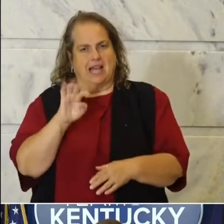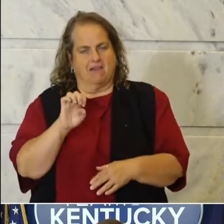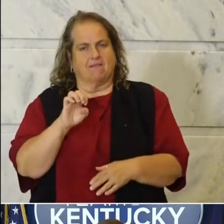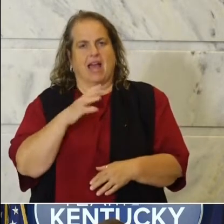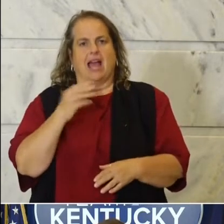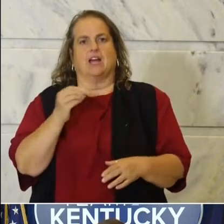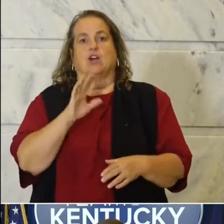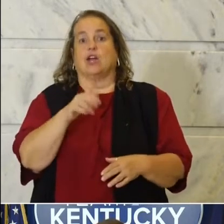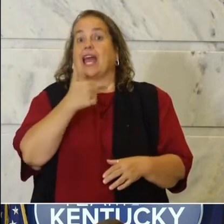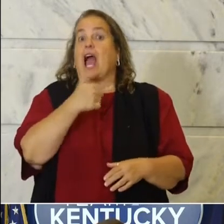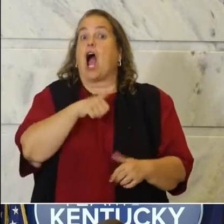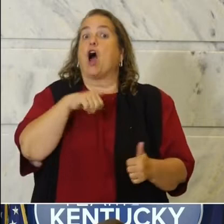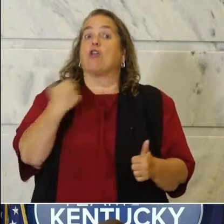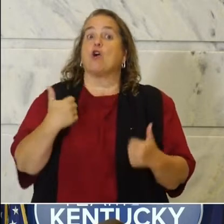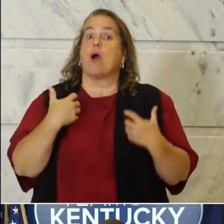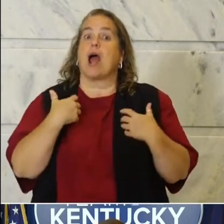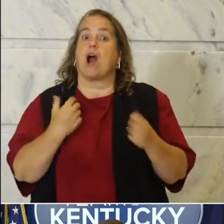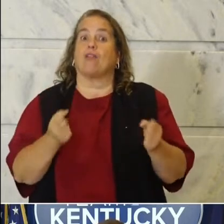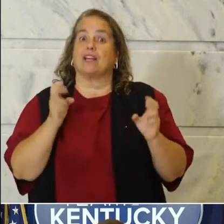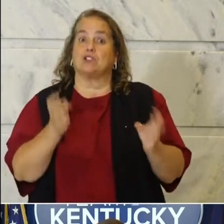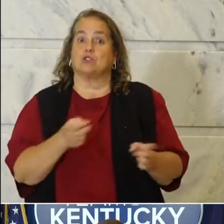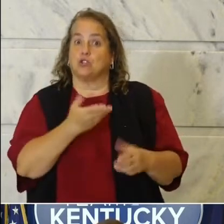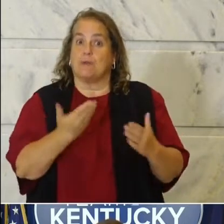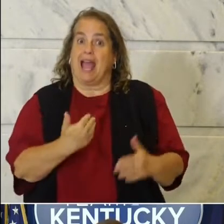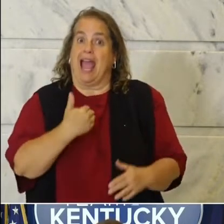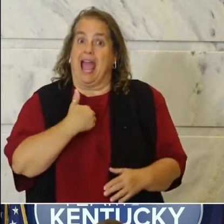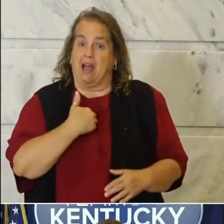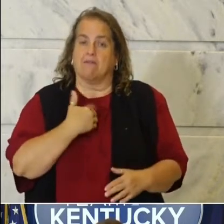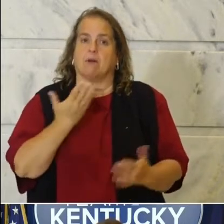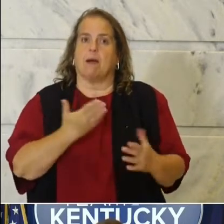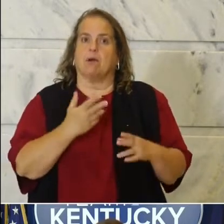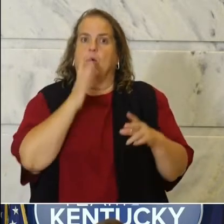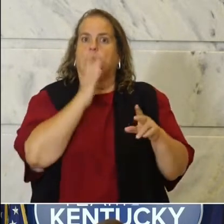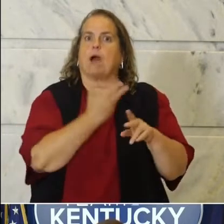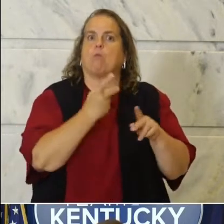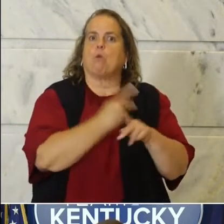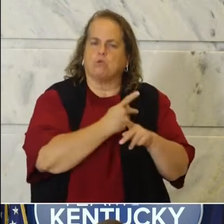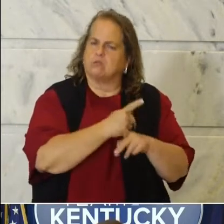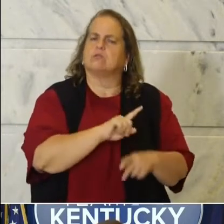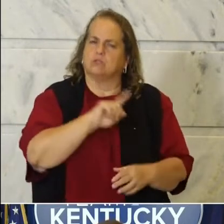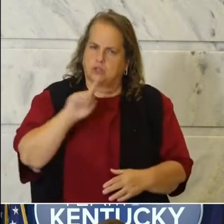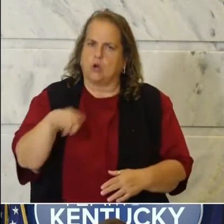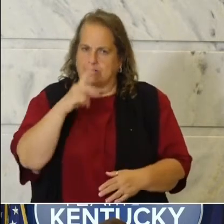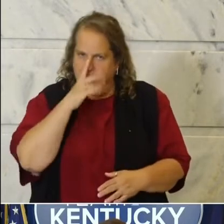don't get out of hand. So make sure that you go see your doctors. Make sure